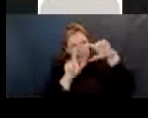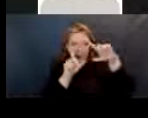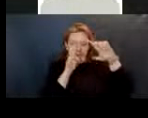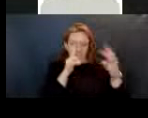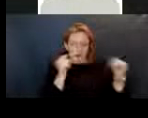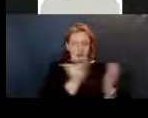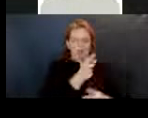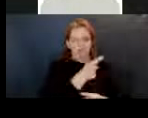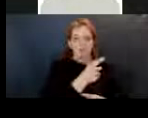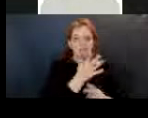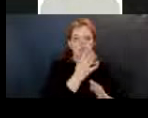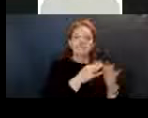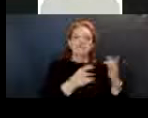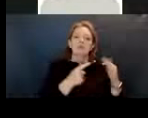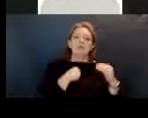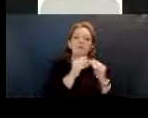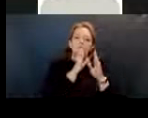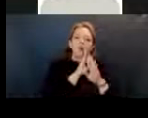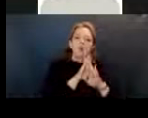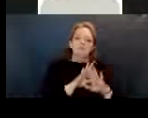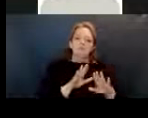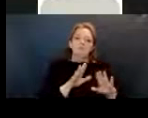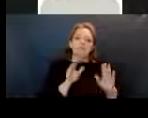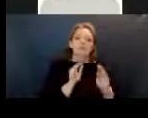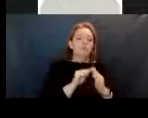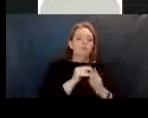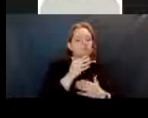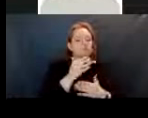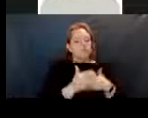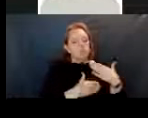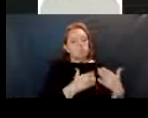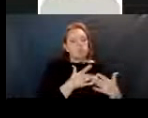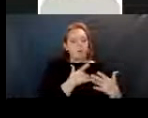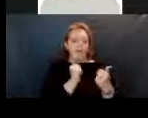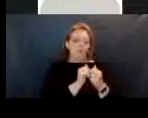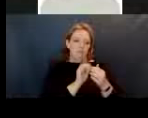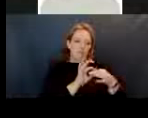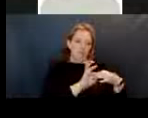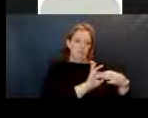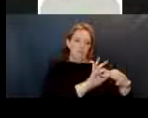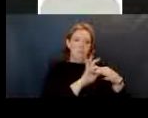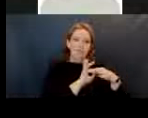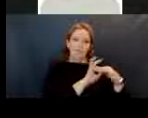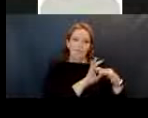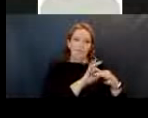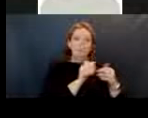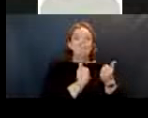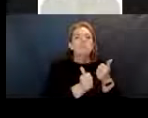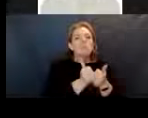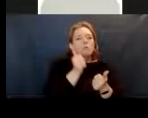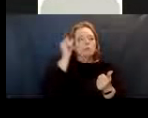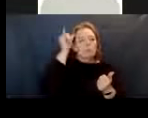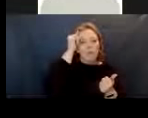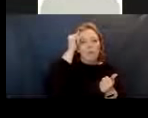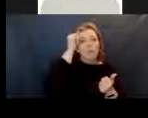with with these farm animals, mostly cows and horses.